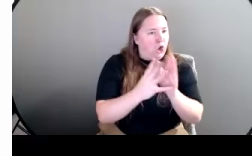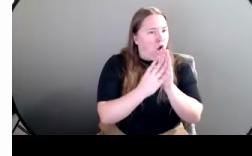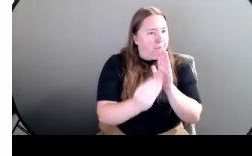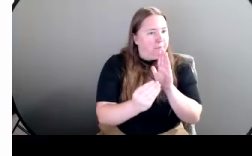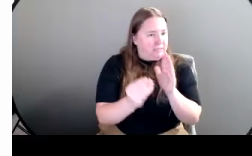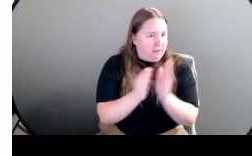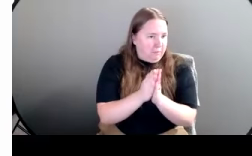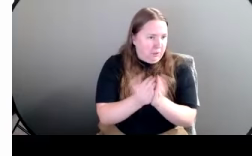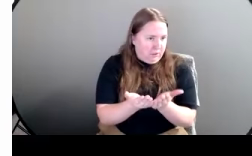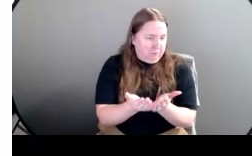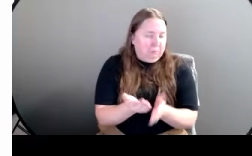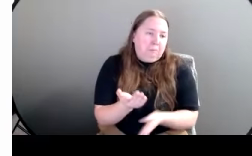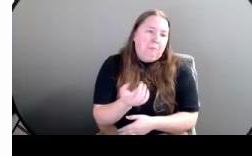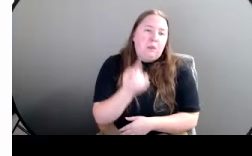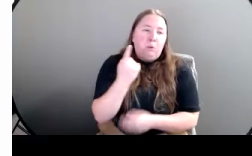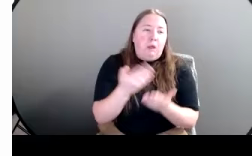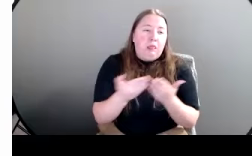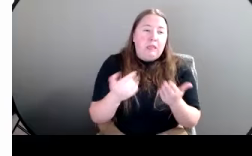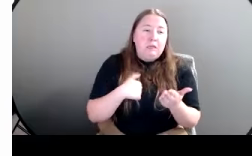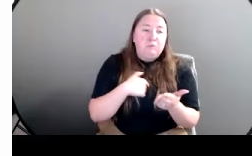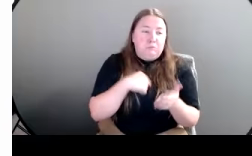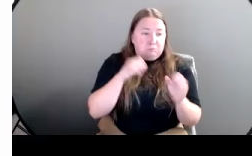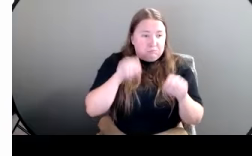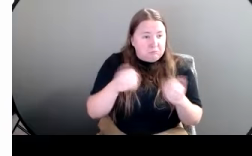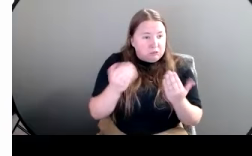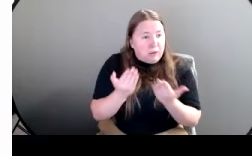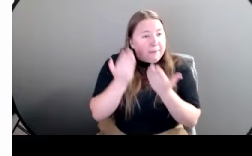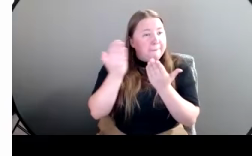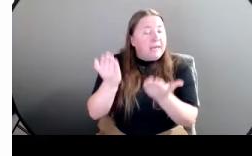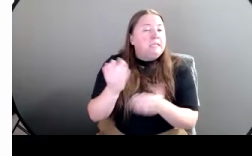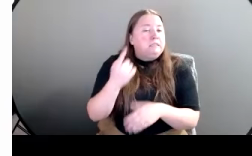Now, one thing that we can do is, you know, for the most part,